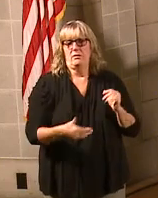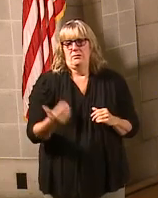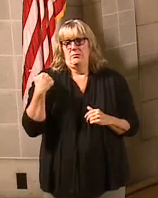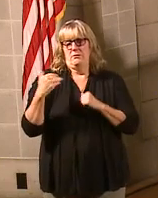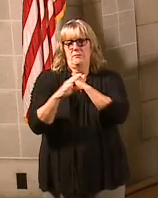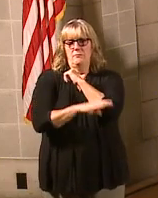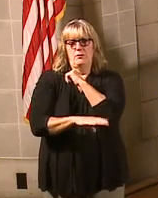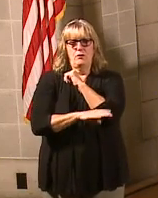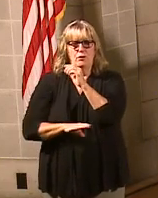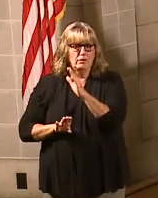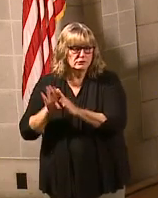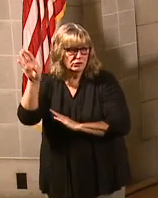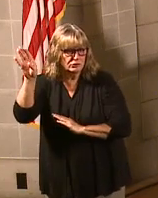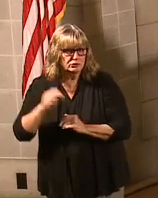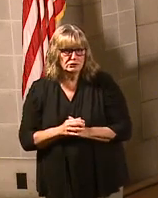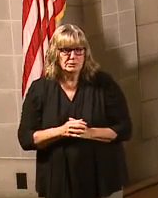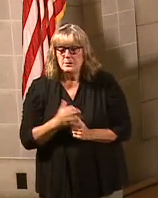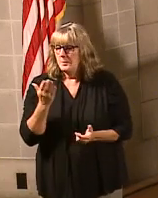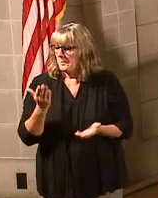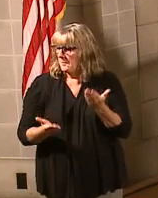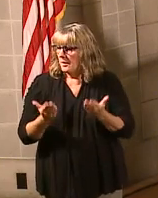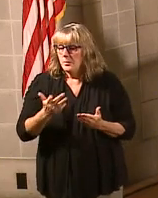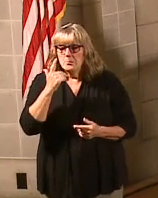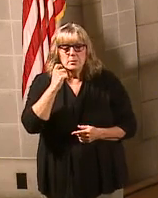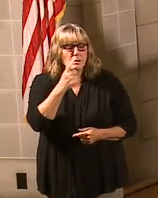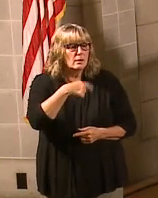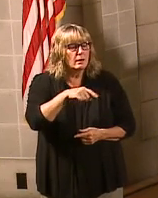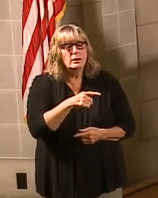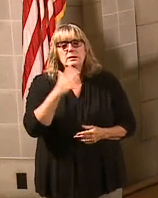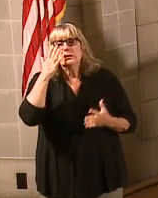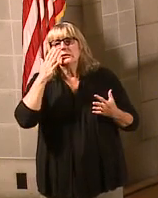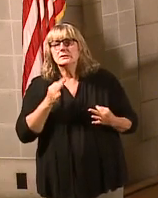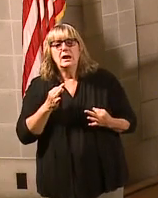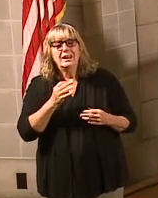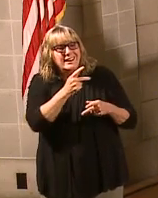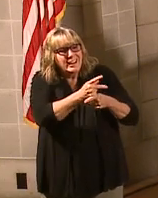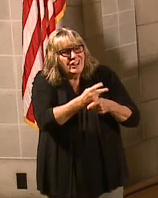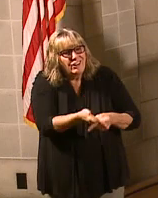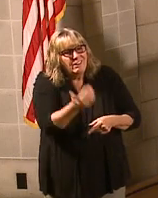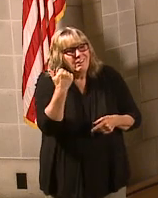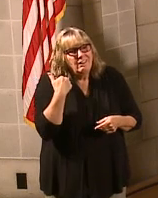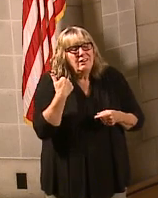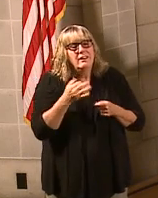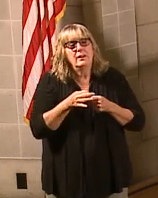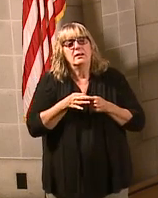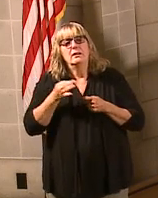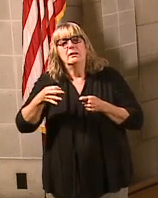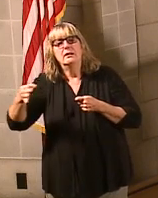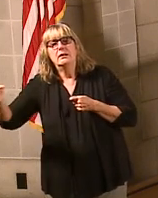CONDITIONS. WE HAVE MORE PATIENTS IN THE HOSPITALS NOW THAN WE DID DURING